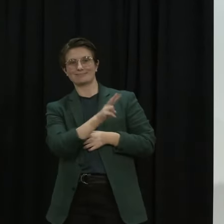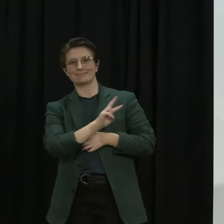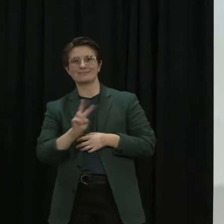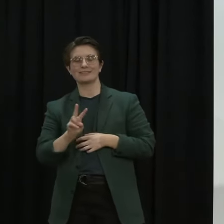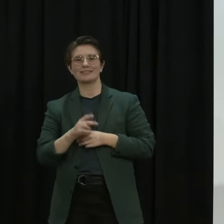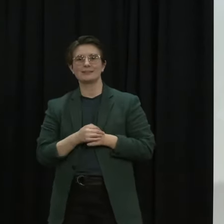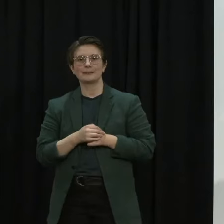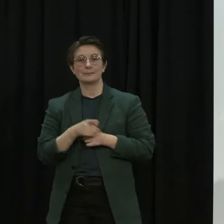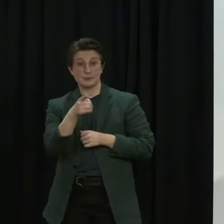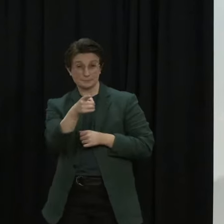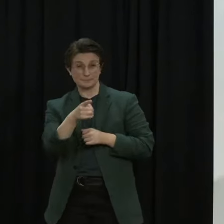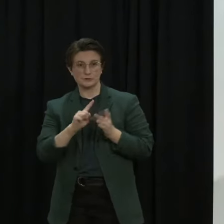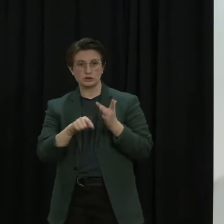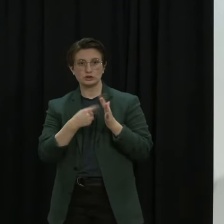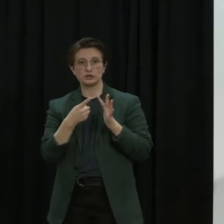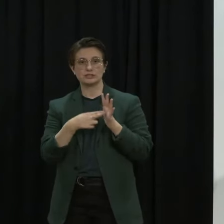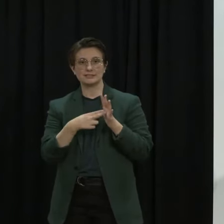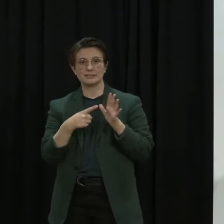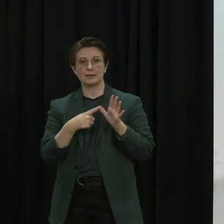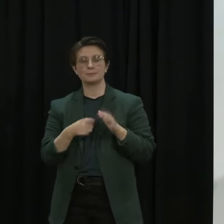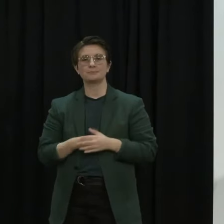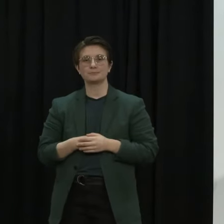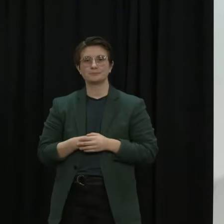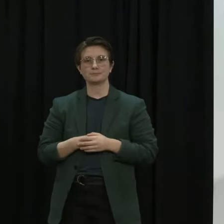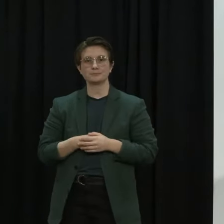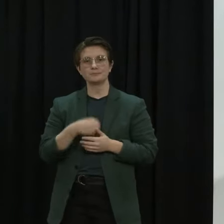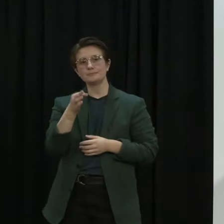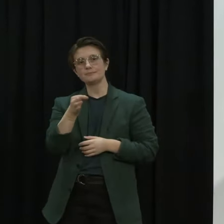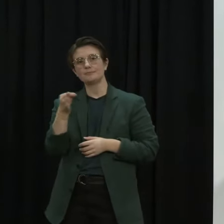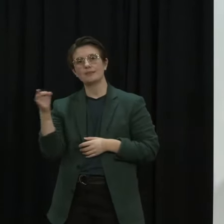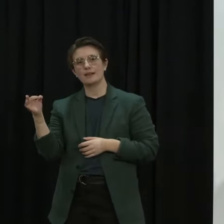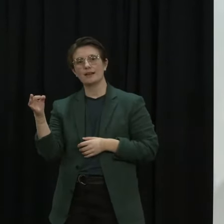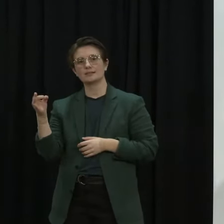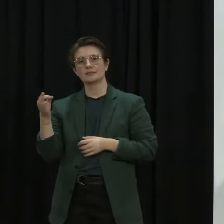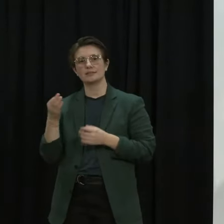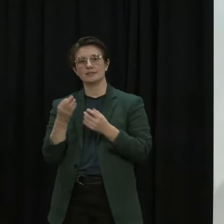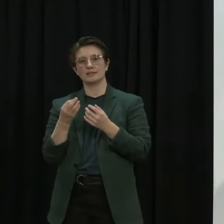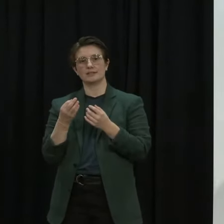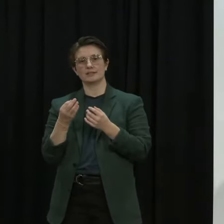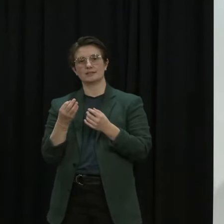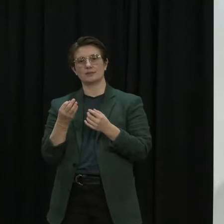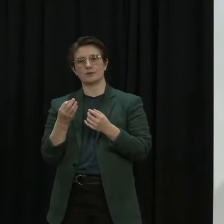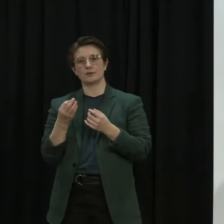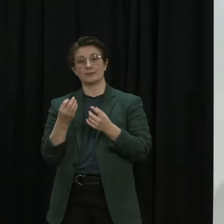this practically. I will wrap up in a moment because we have another part to